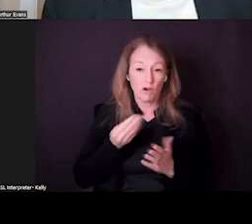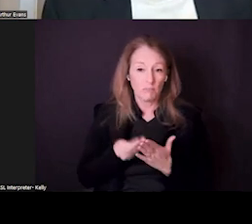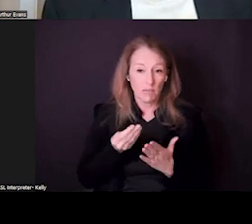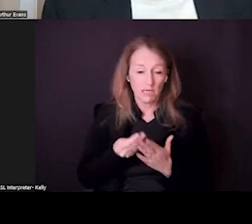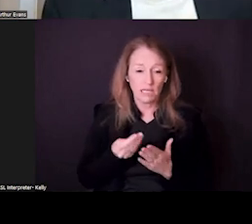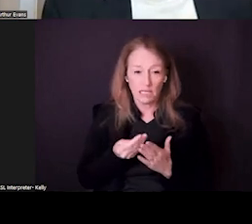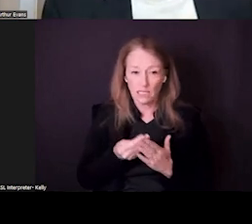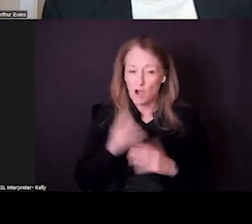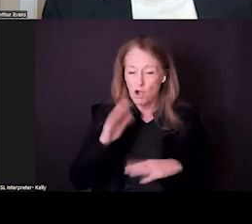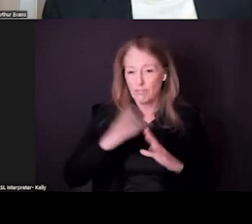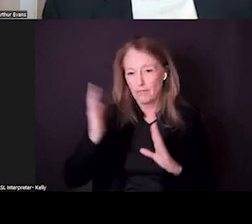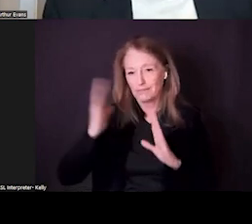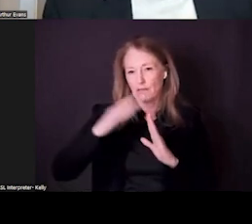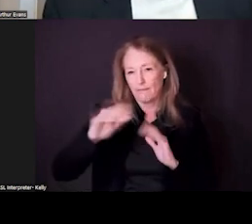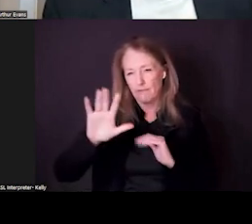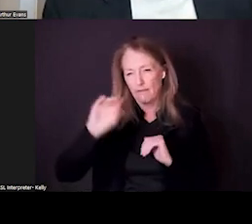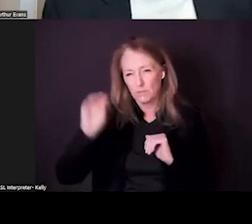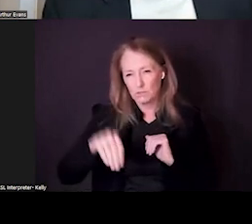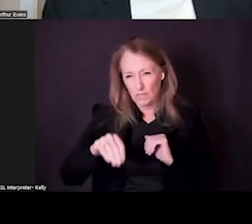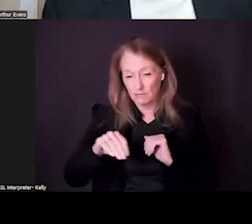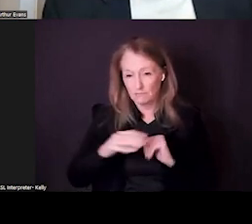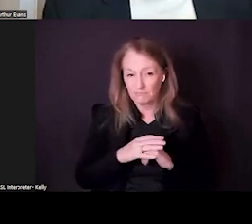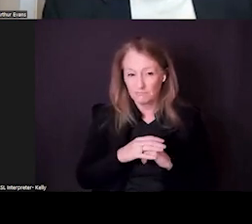PART OF THE POPULATION AND VERY LITTLE ON THIS PART